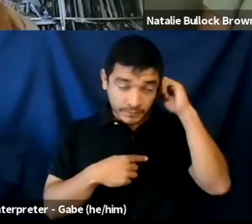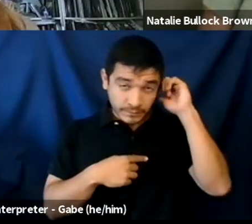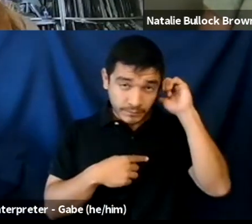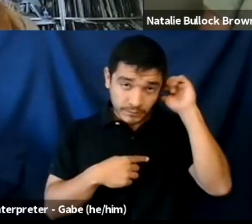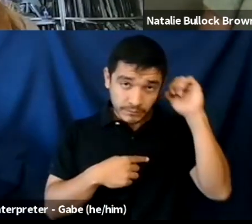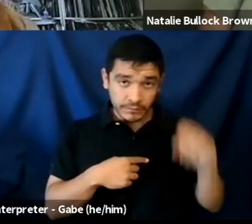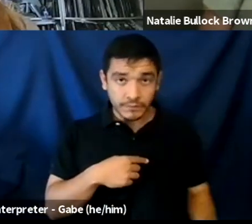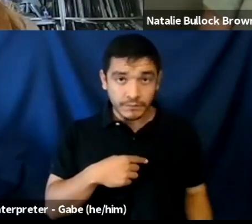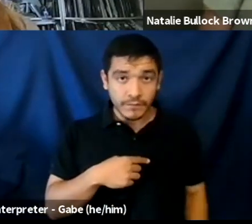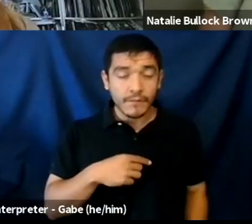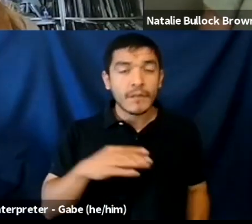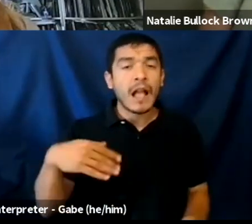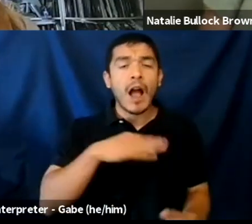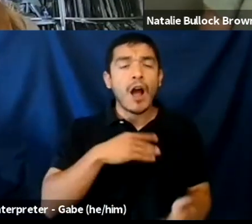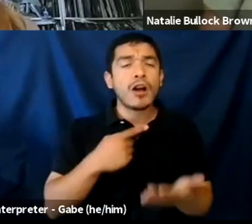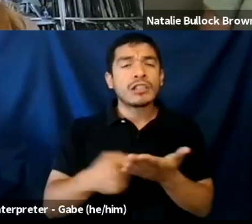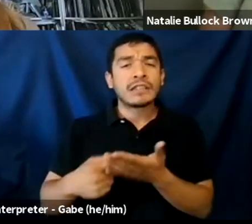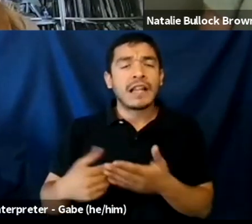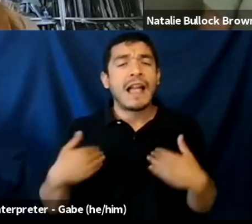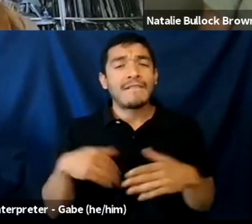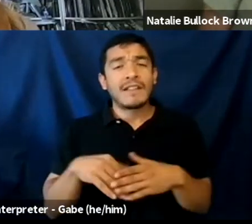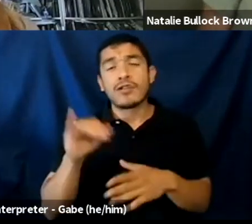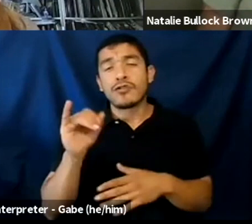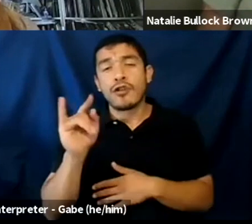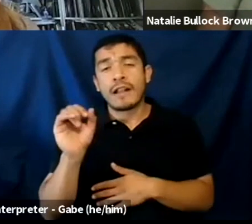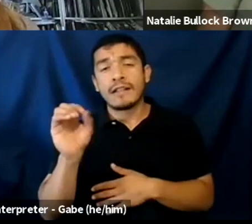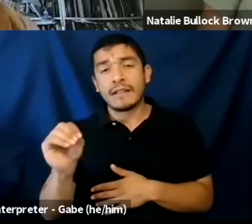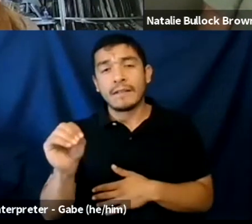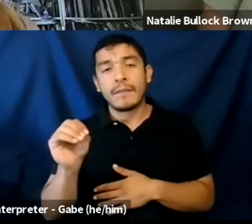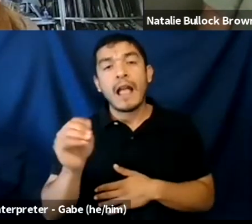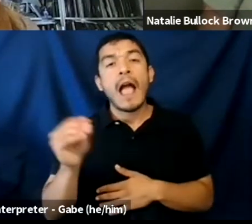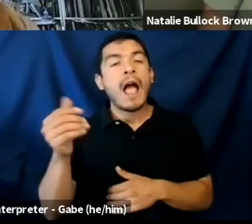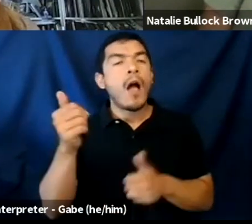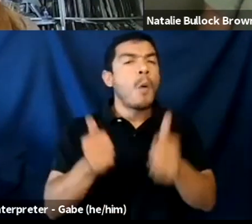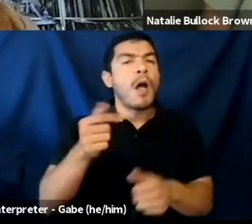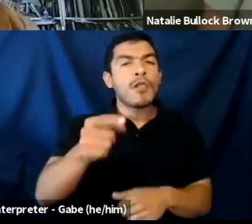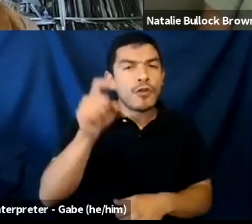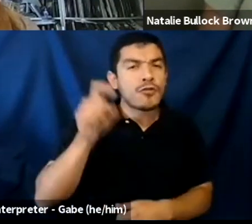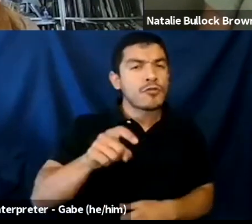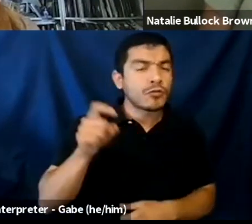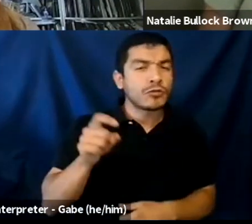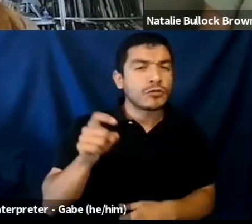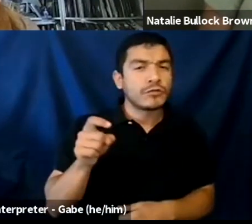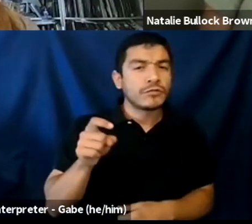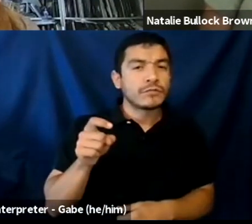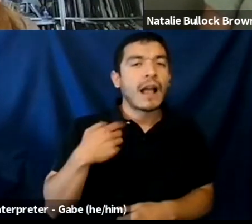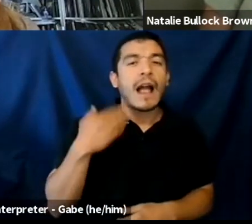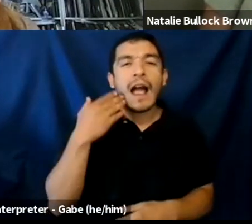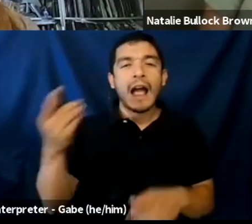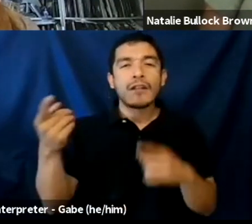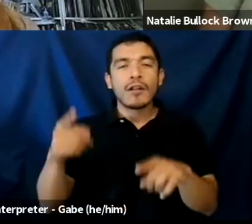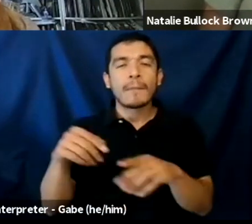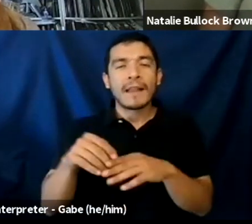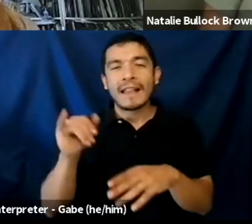the discussion that's happening in journalism is whether you should, I know this is happening in the independent film here,